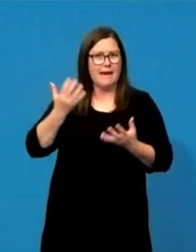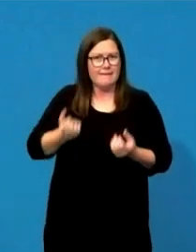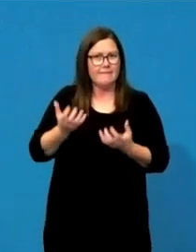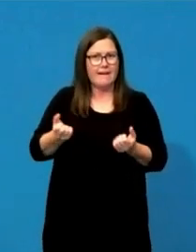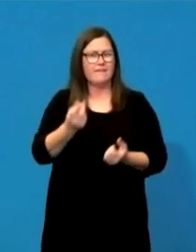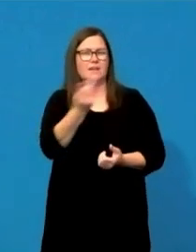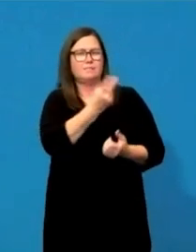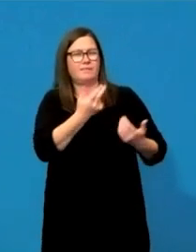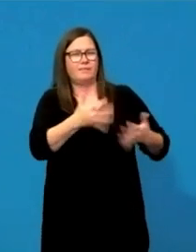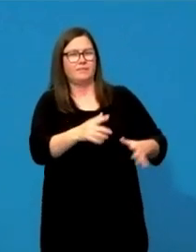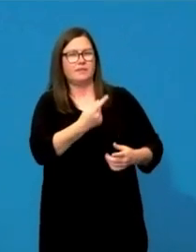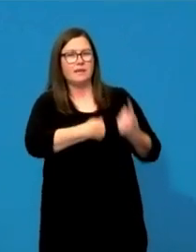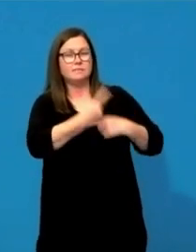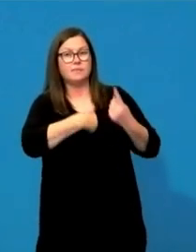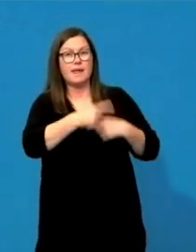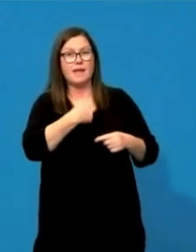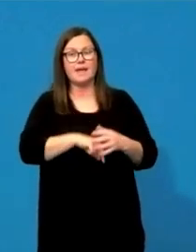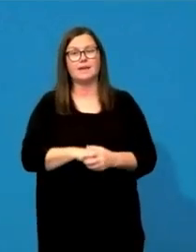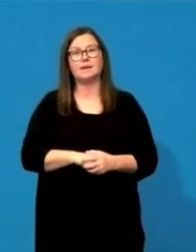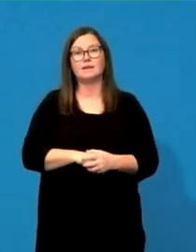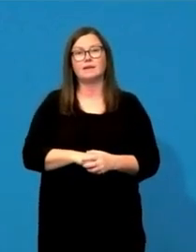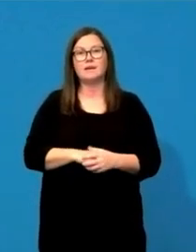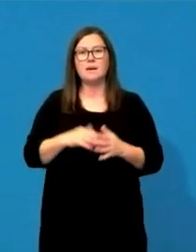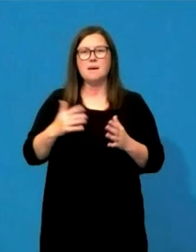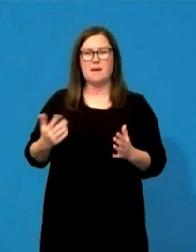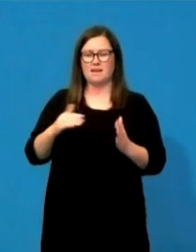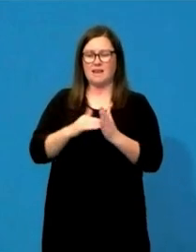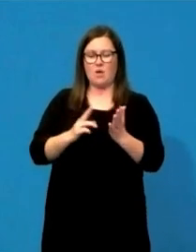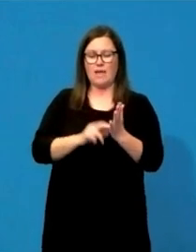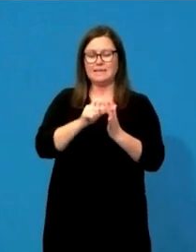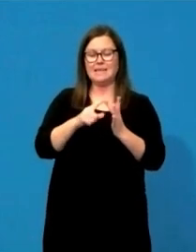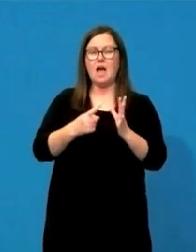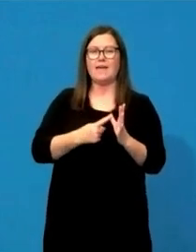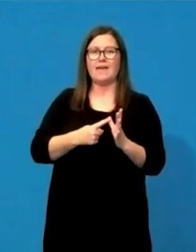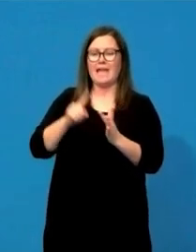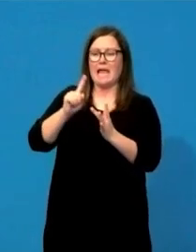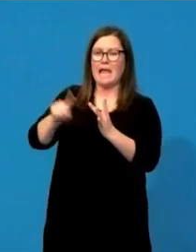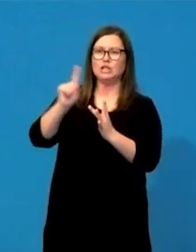So is the word - the insurance, is "insurance" a sophisticated word that has not